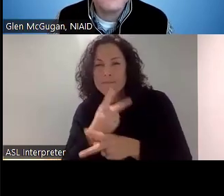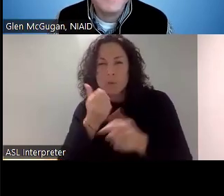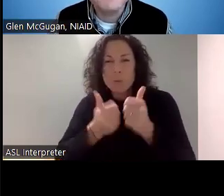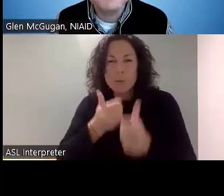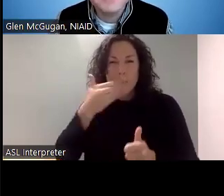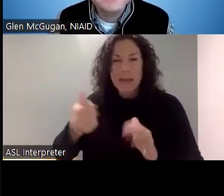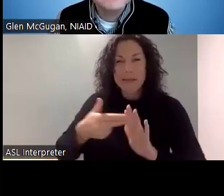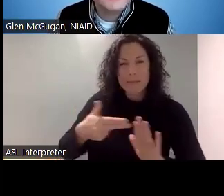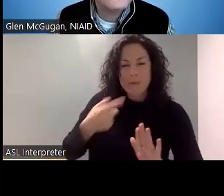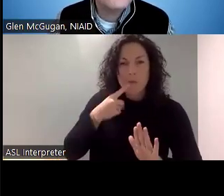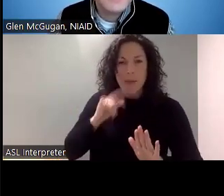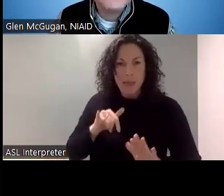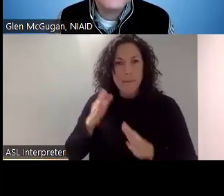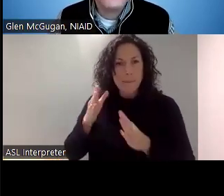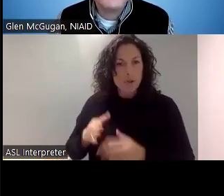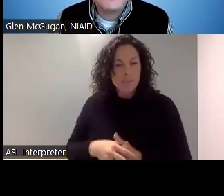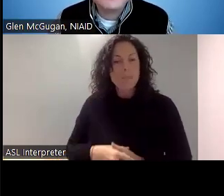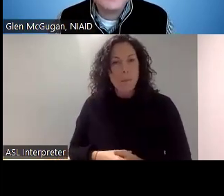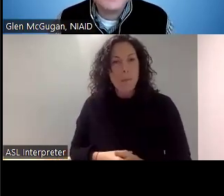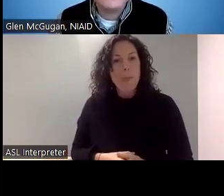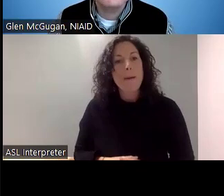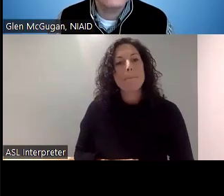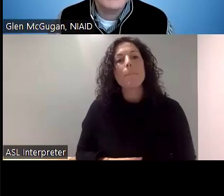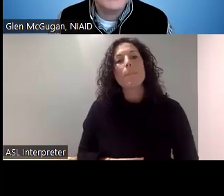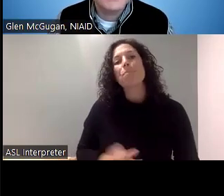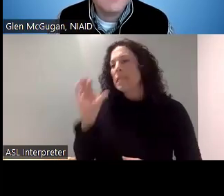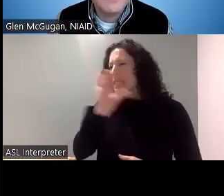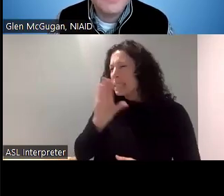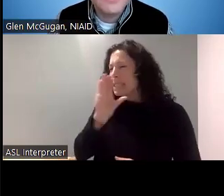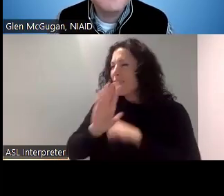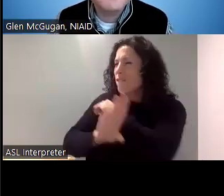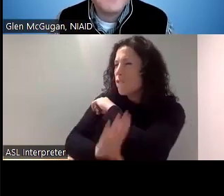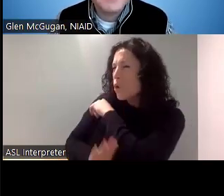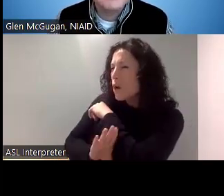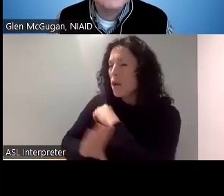All right. So how do you find a foreign investigator or foreign collaborator?